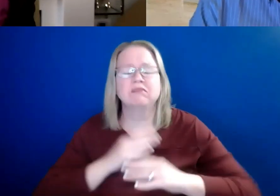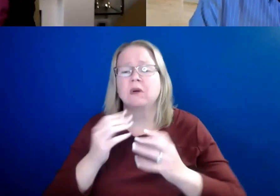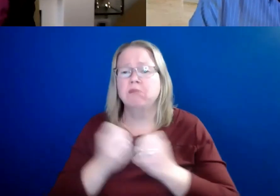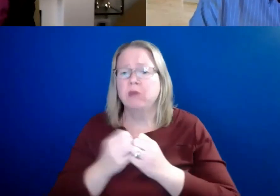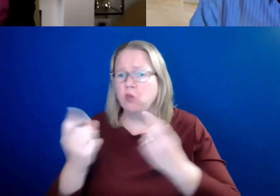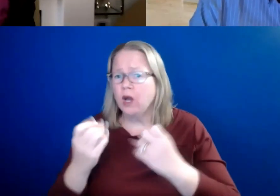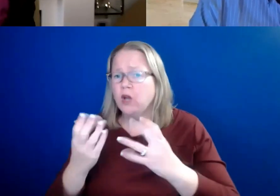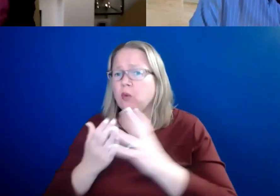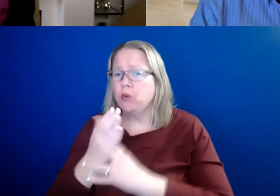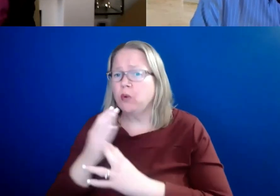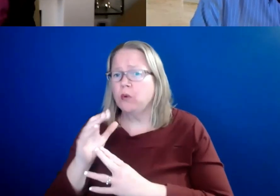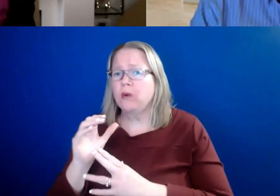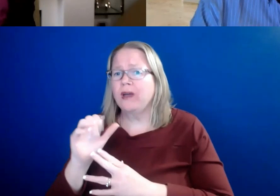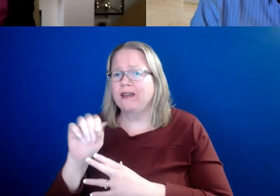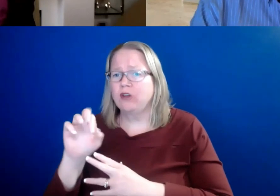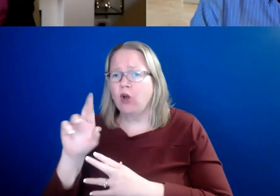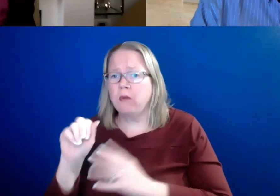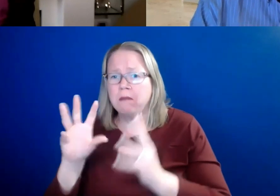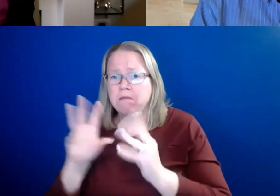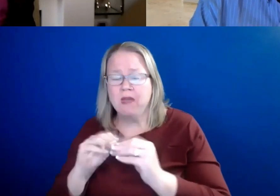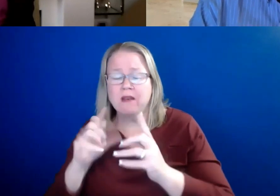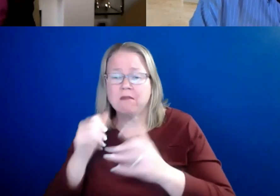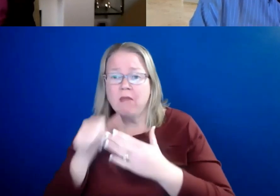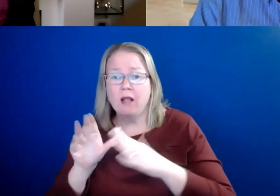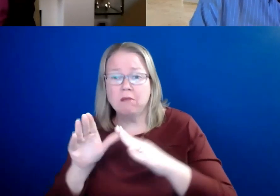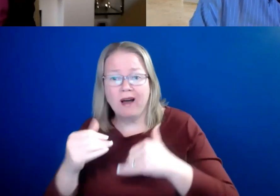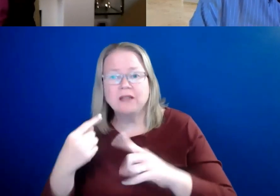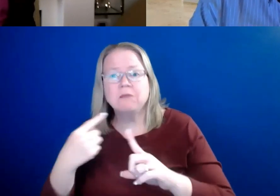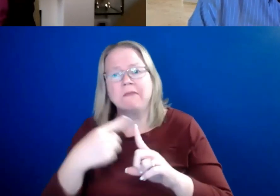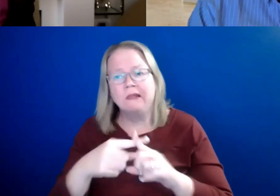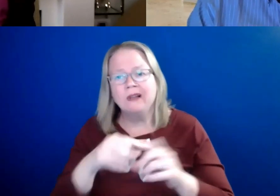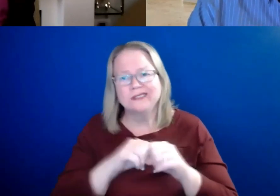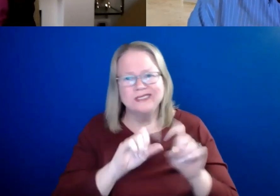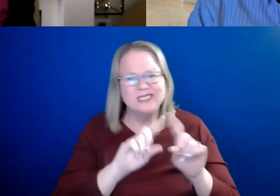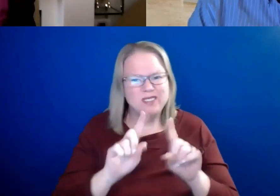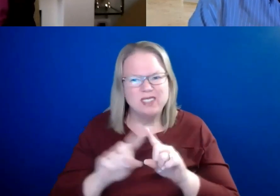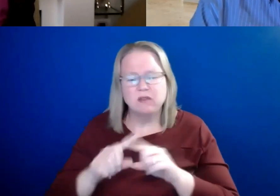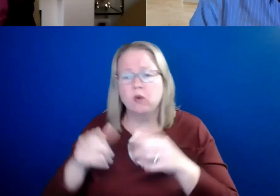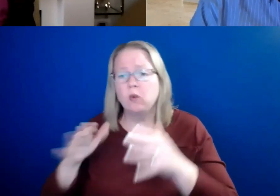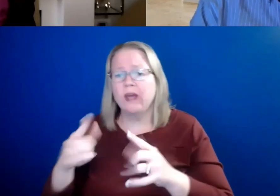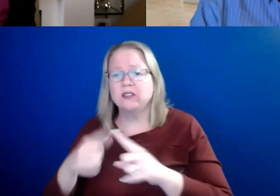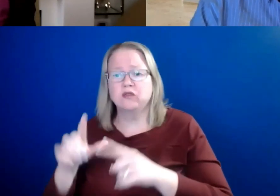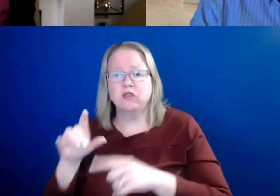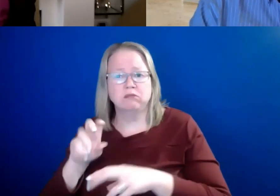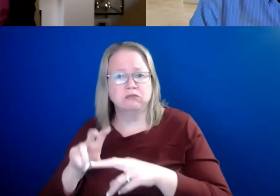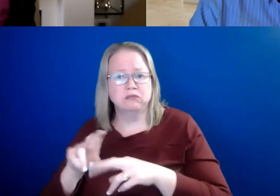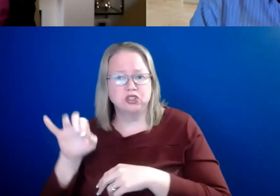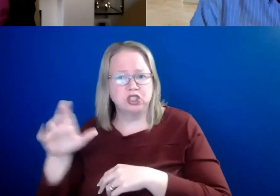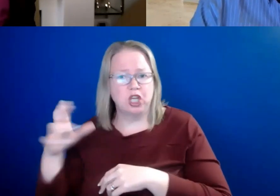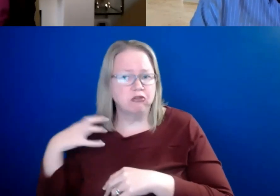12:17:08 AERA mailbox and the different ways from our chairs and presenters